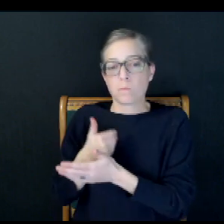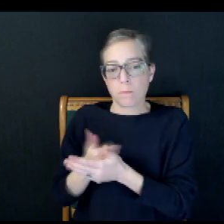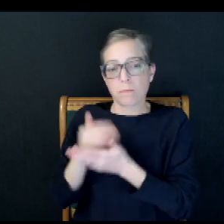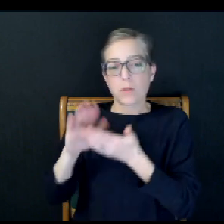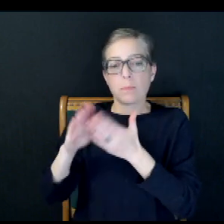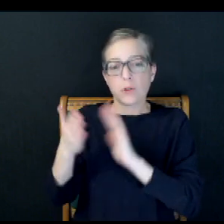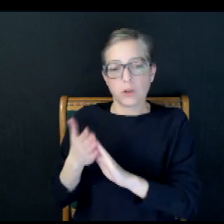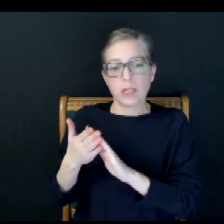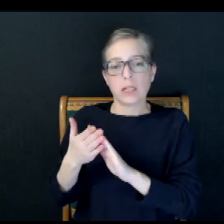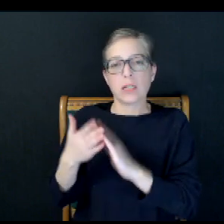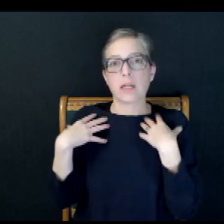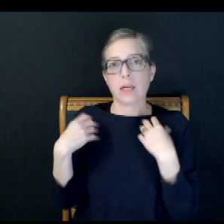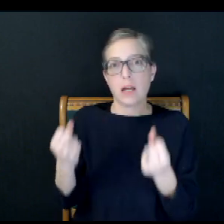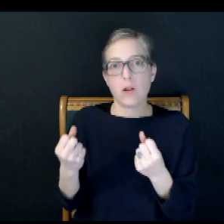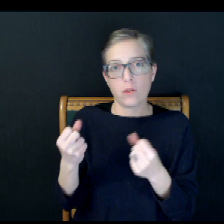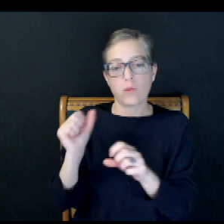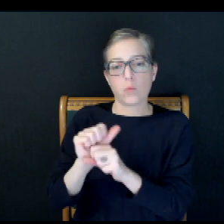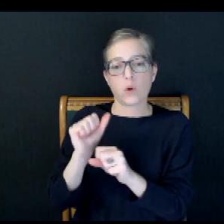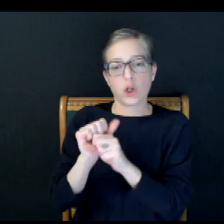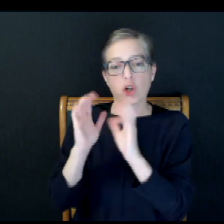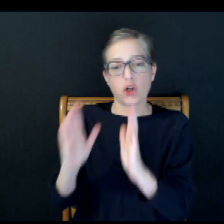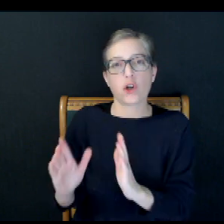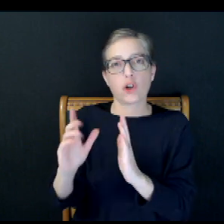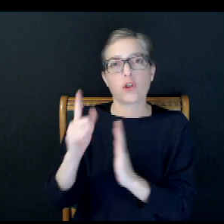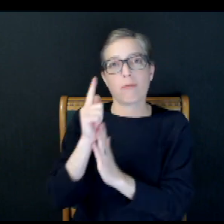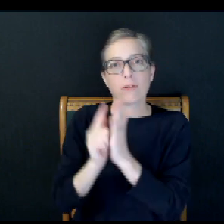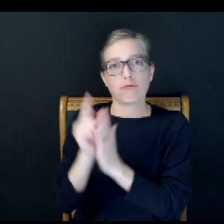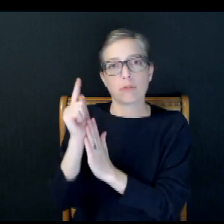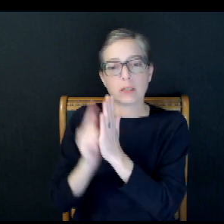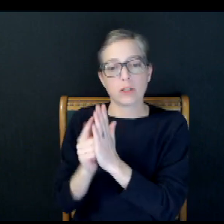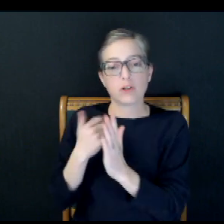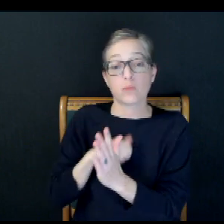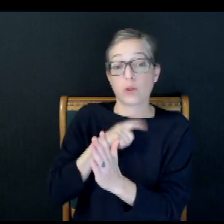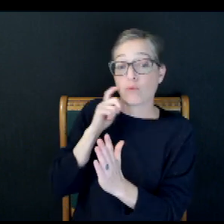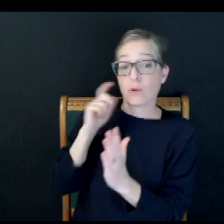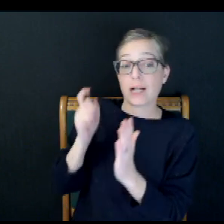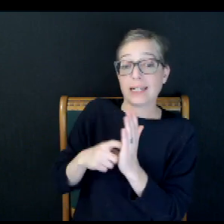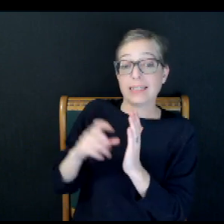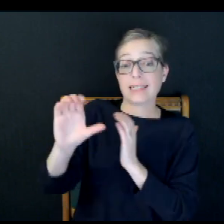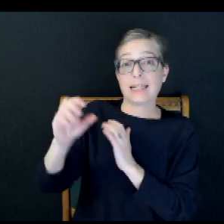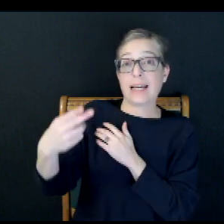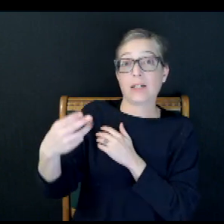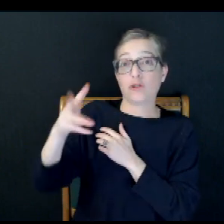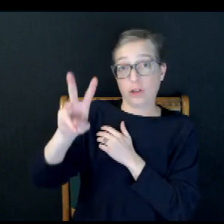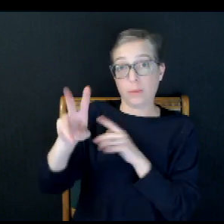we are formalizing that profession in Colorado. And so embedding HCBS sort into